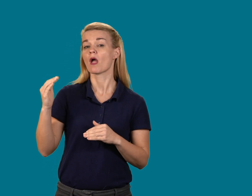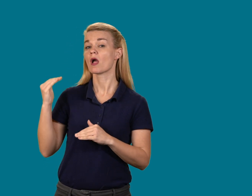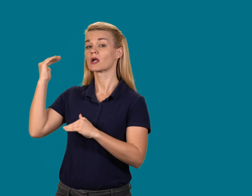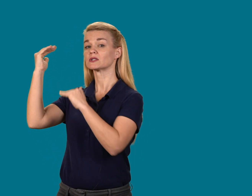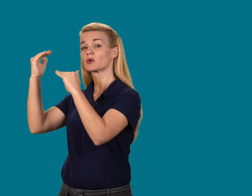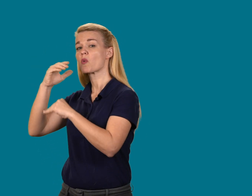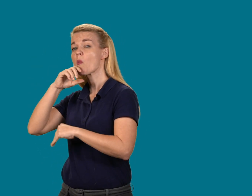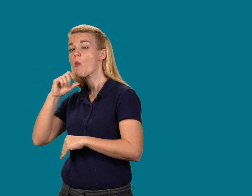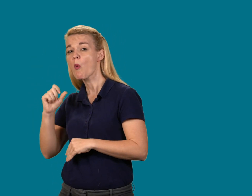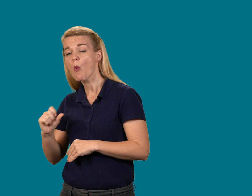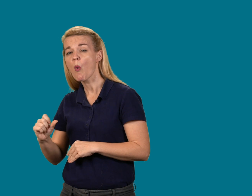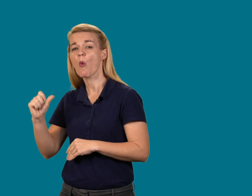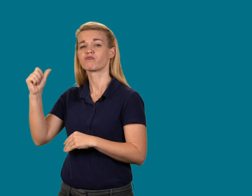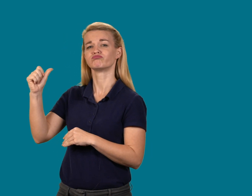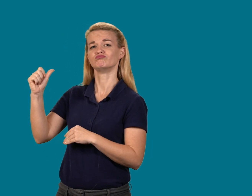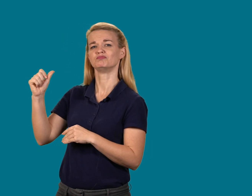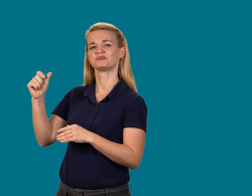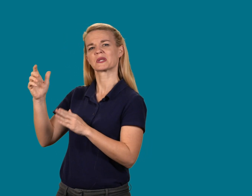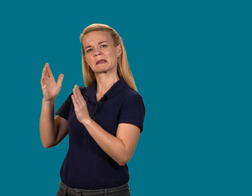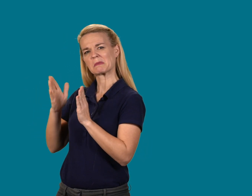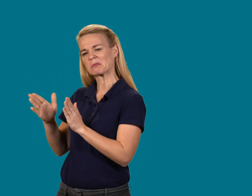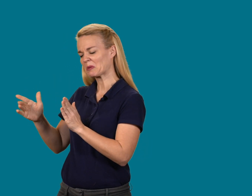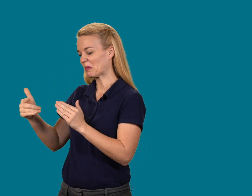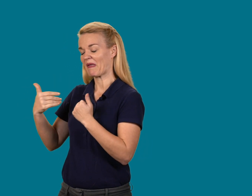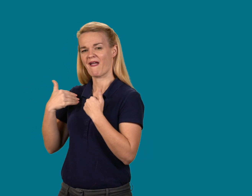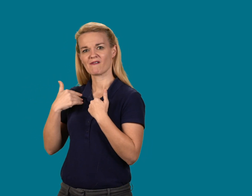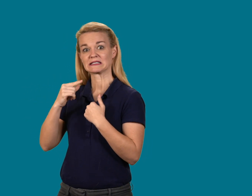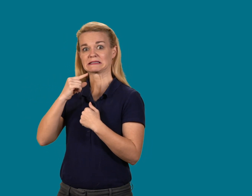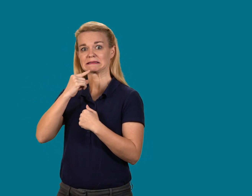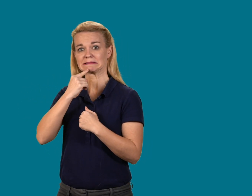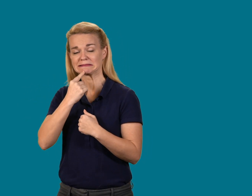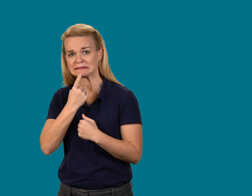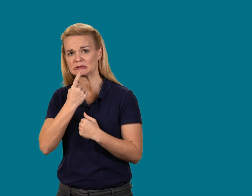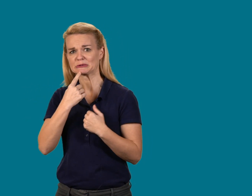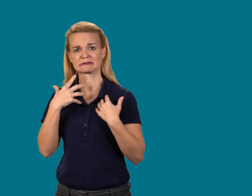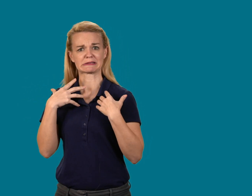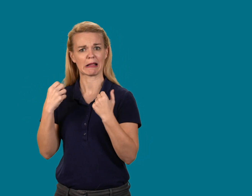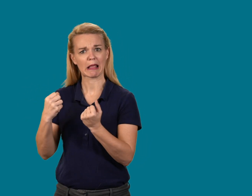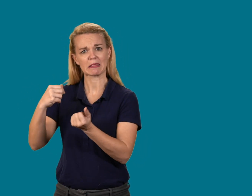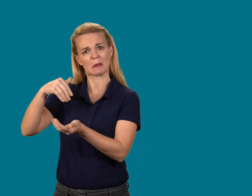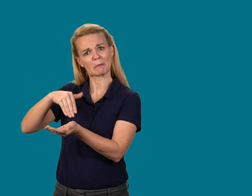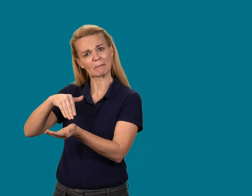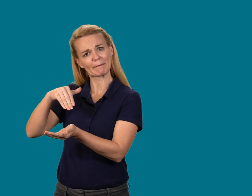Older adults and people who have serious health or medical conditions,